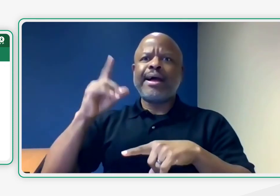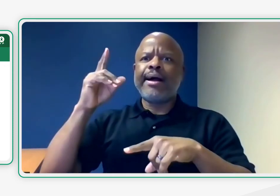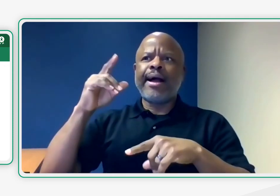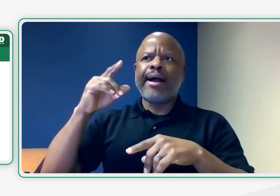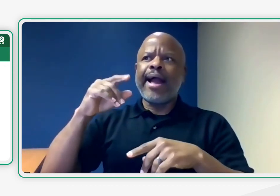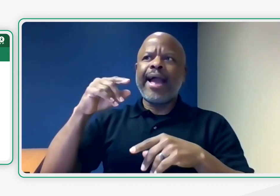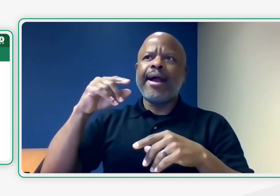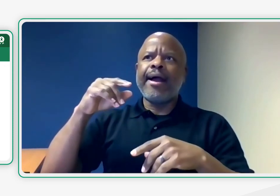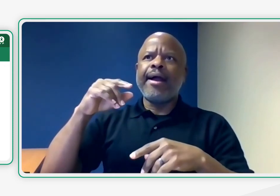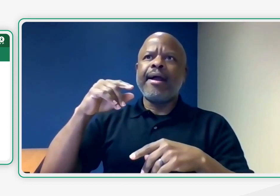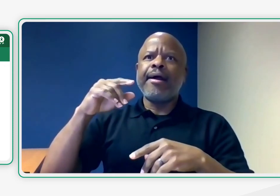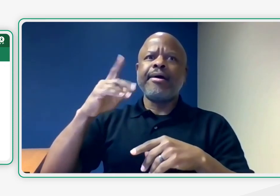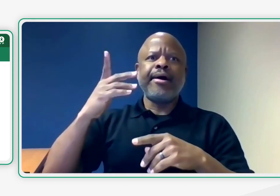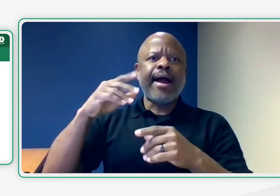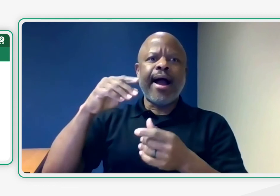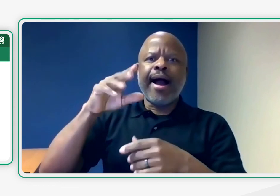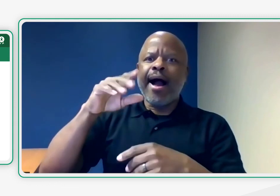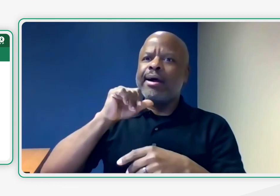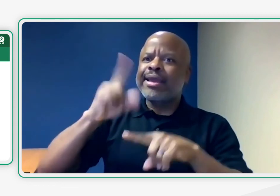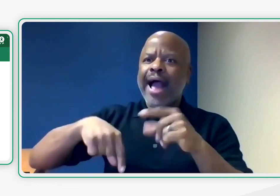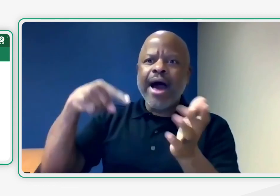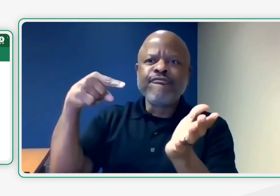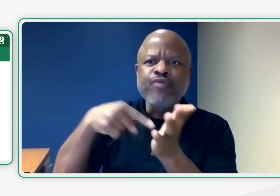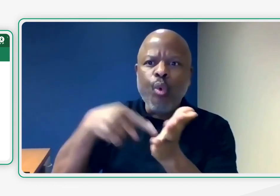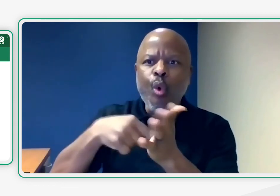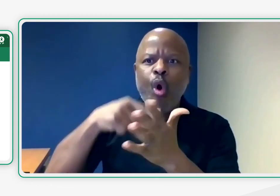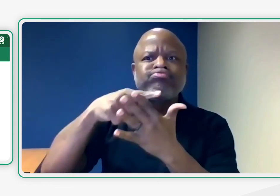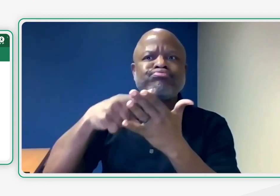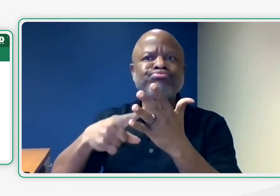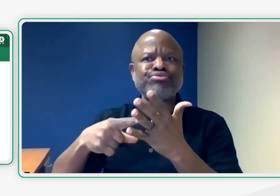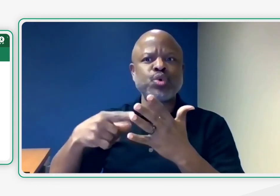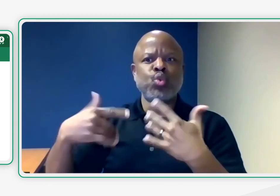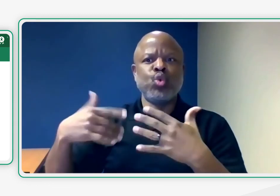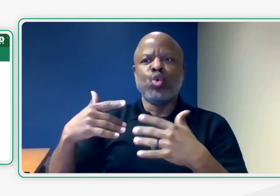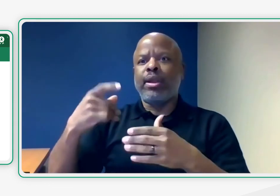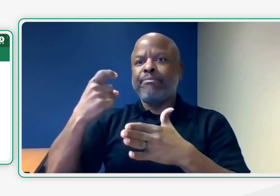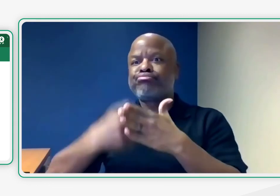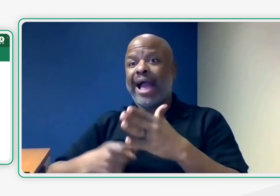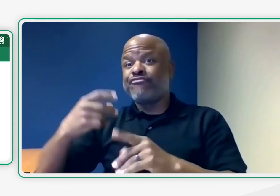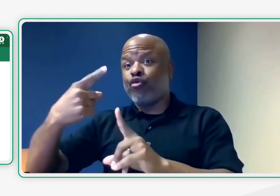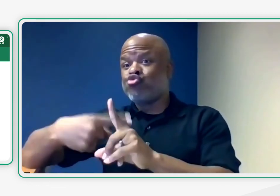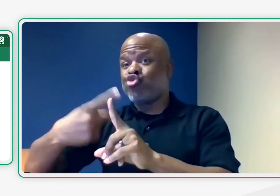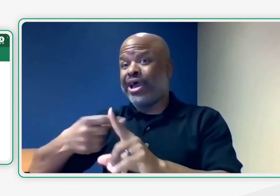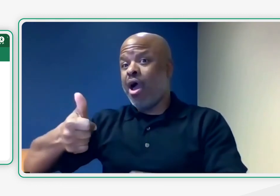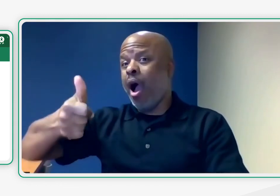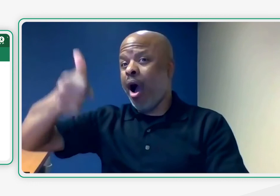Because in a housing crisis or in, let's say, you know, situations where one can’t afford their